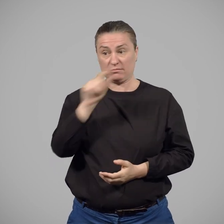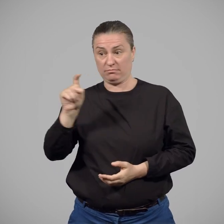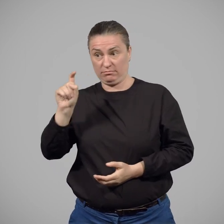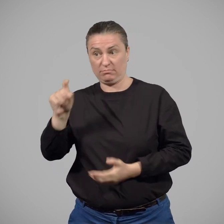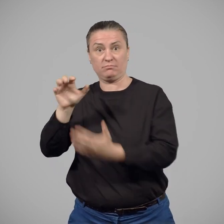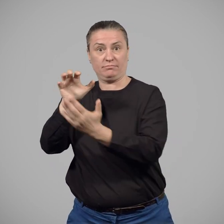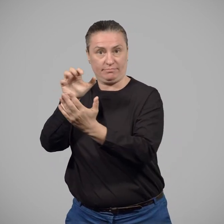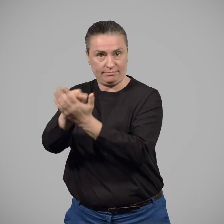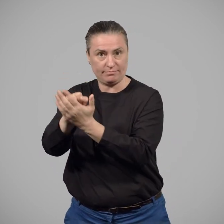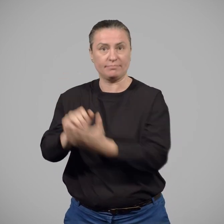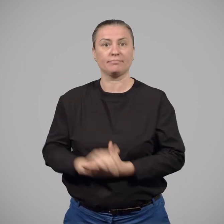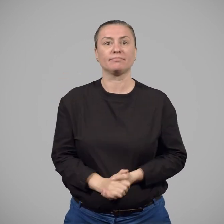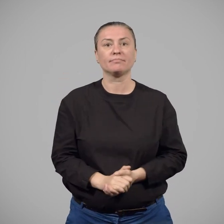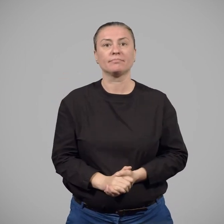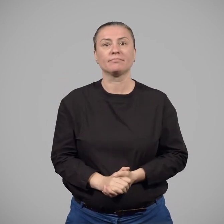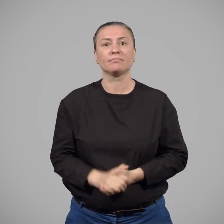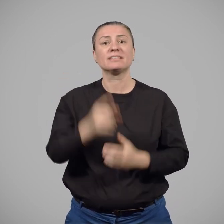Buy tickets online at BrunswickMusicFestival.com.au